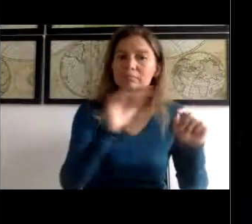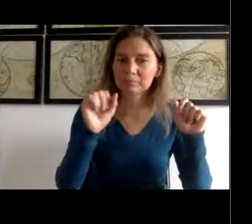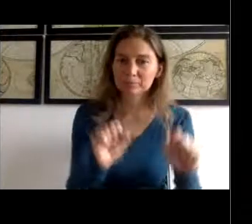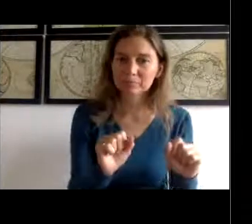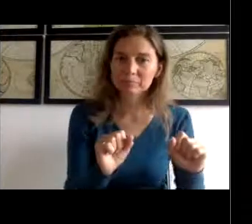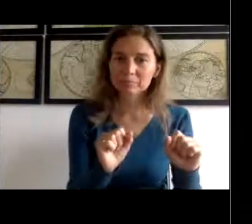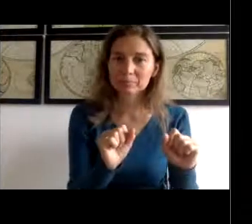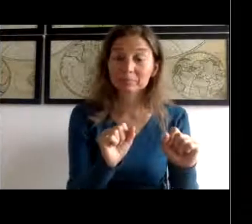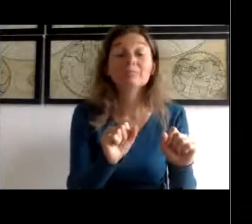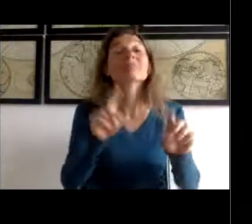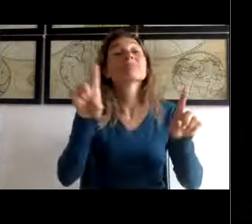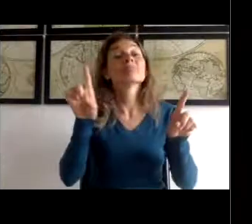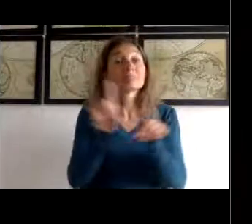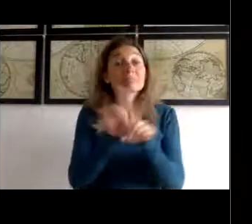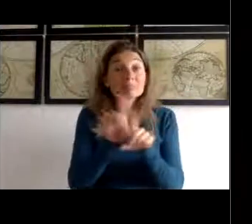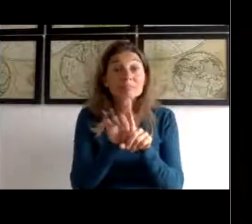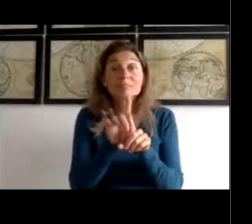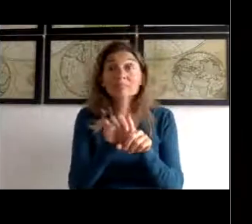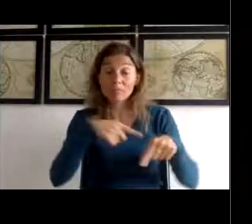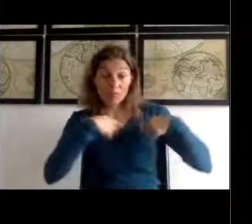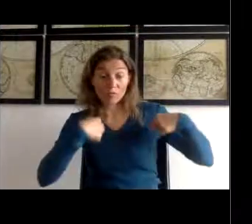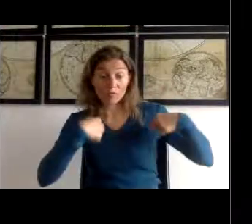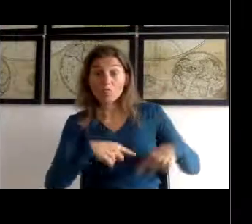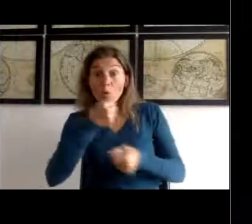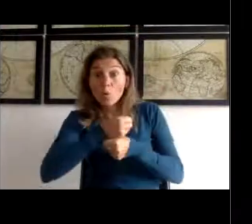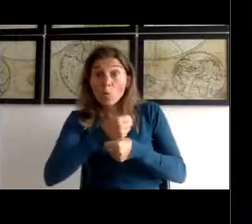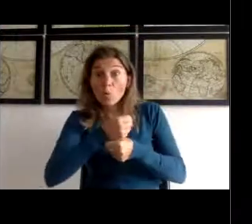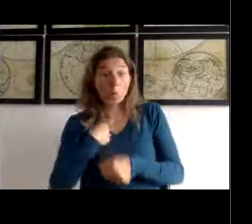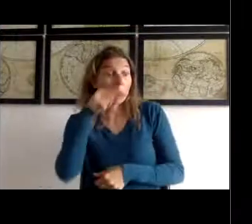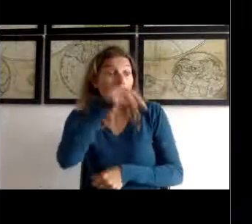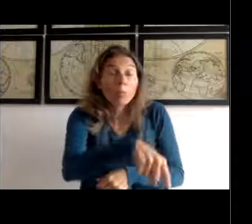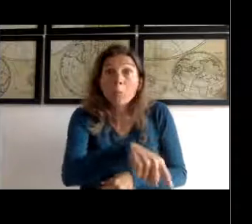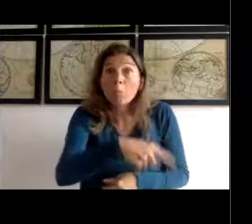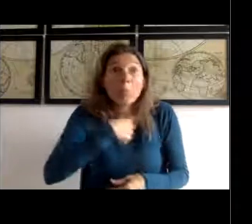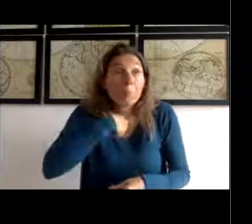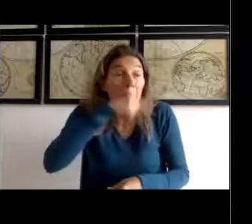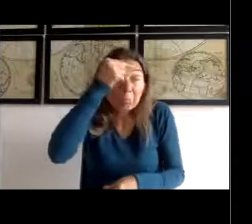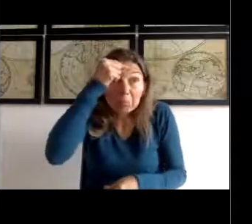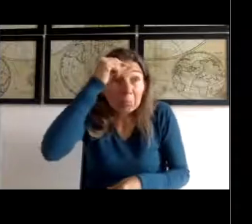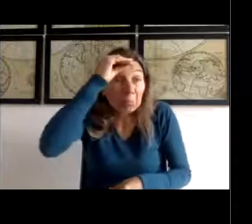They can share their skills when they are confronted